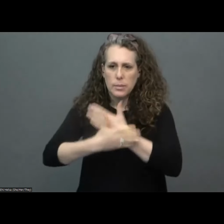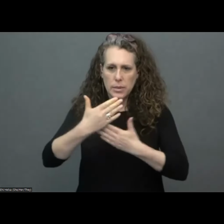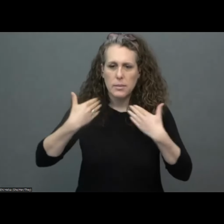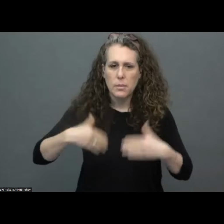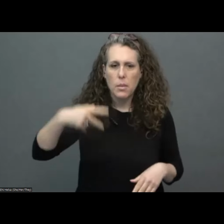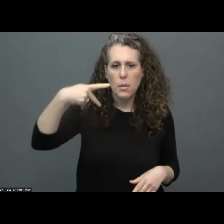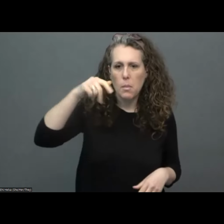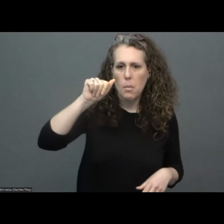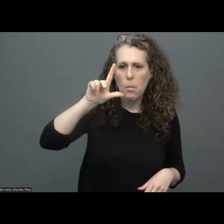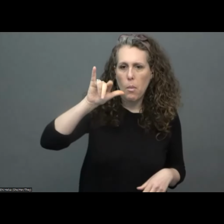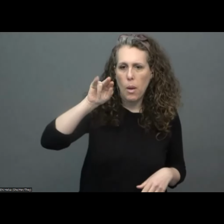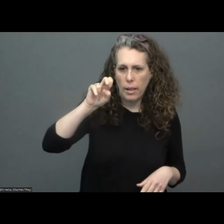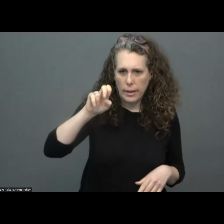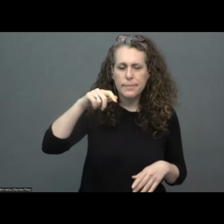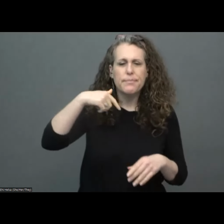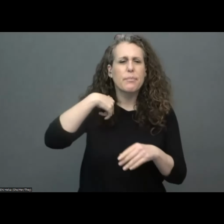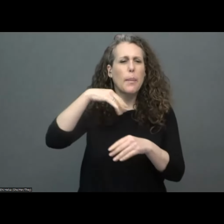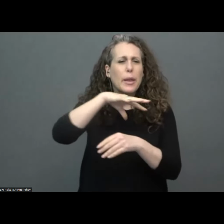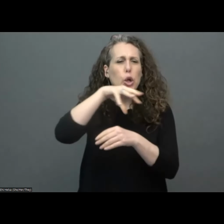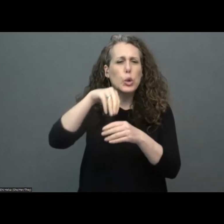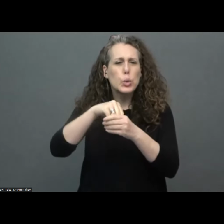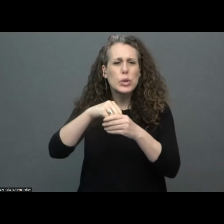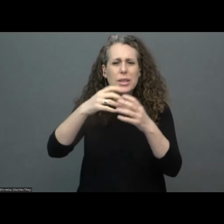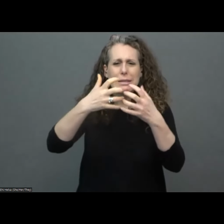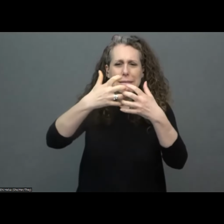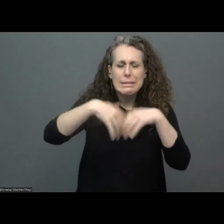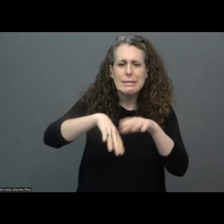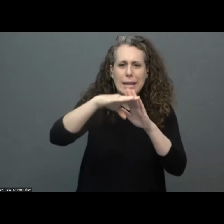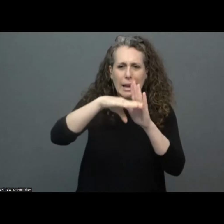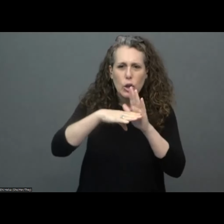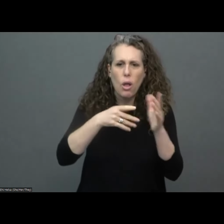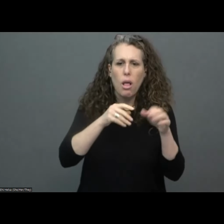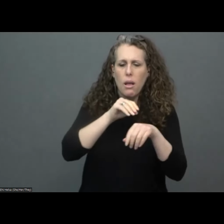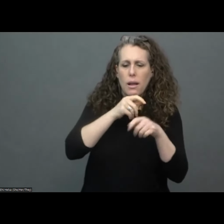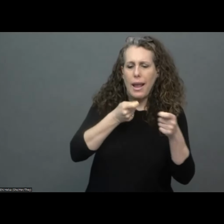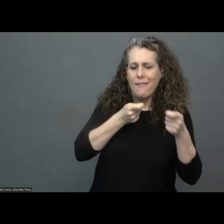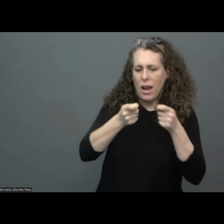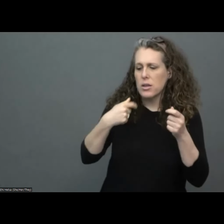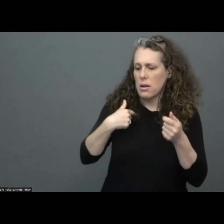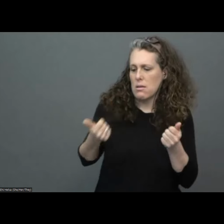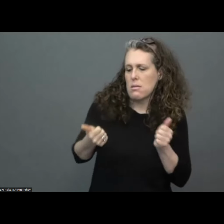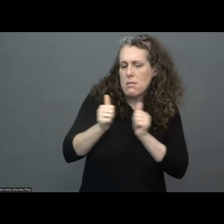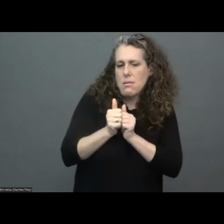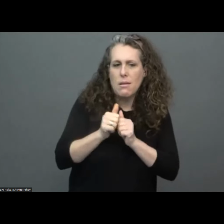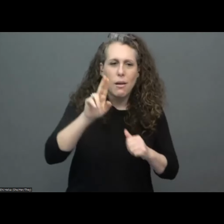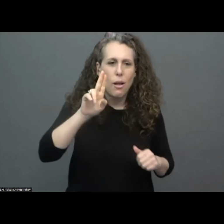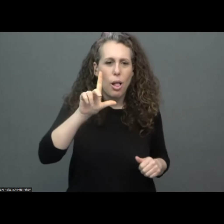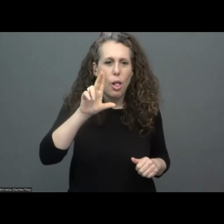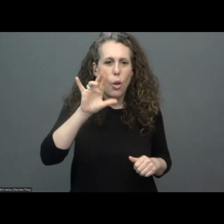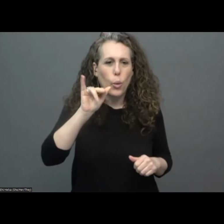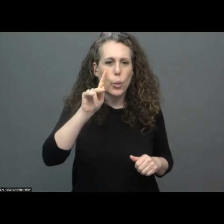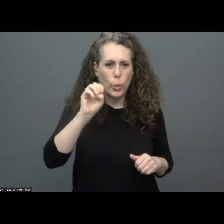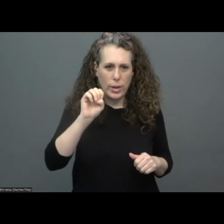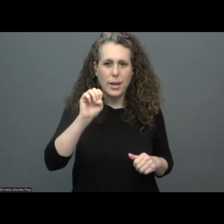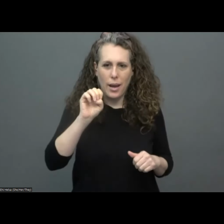I'm Pauline Thivillier and together with Ulrike we co Chair this Working Group 1. If you don't mind,